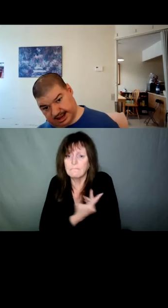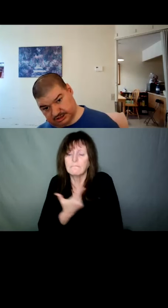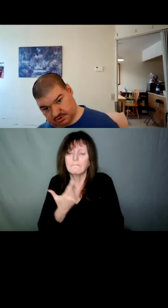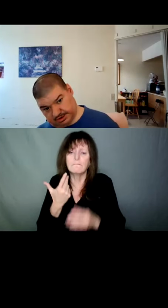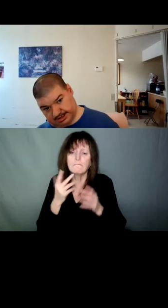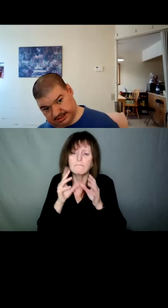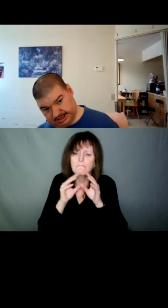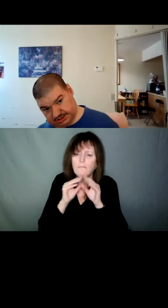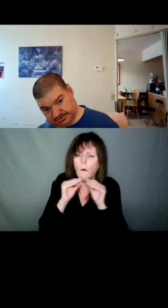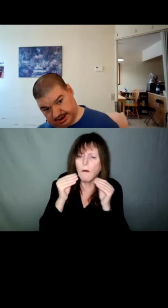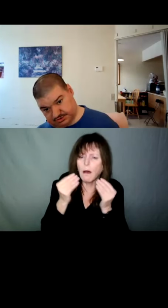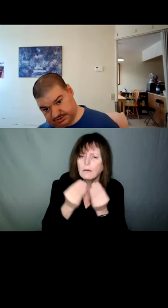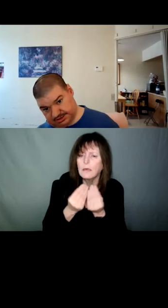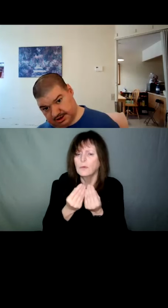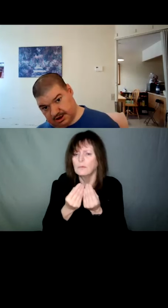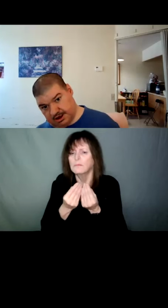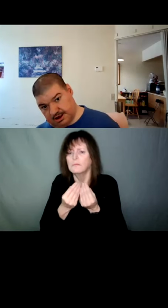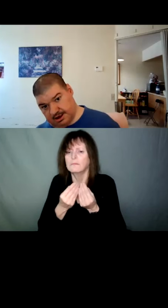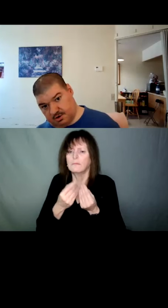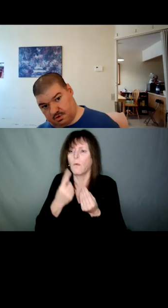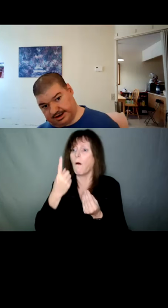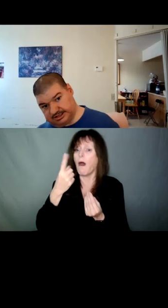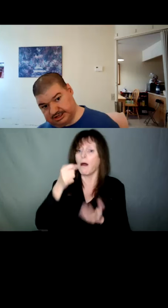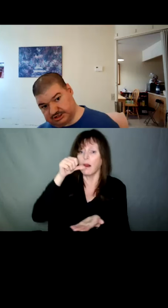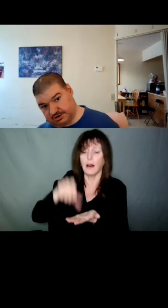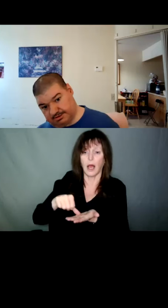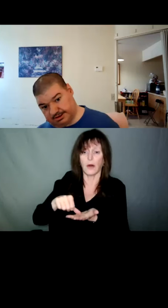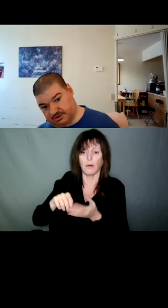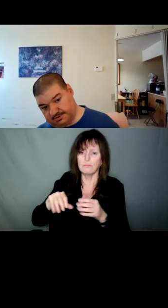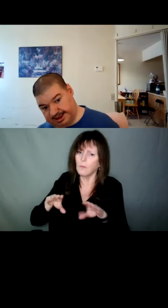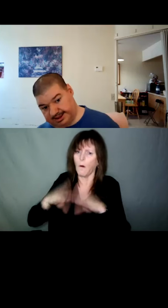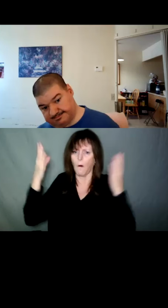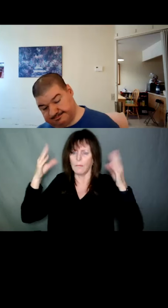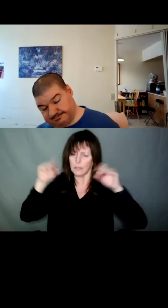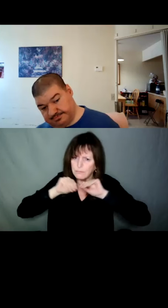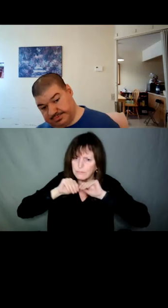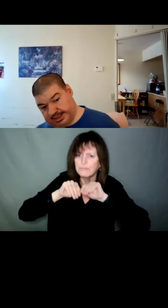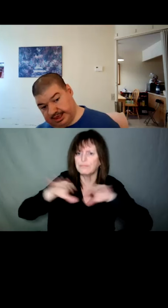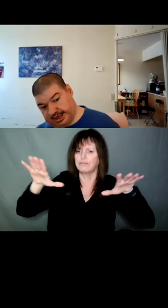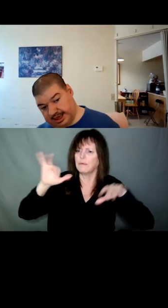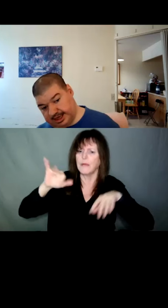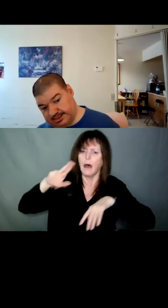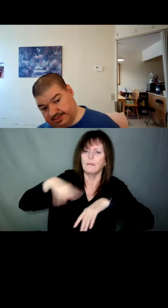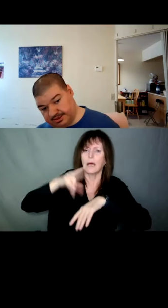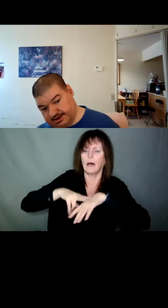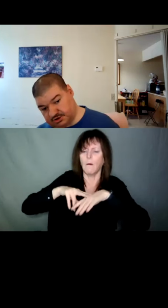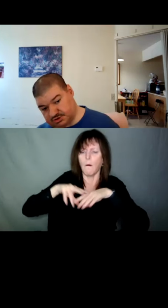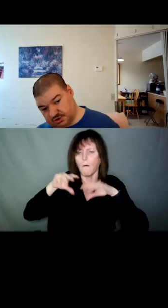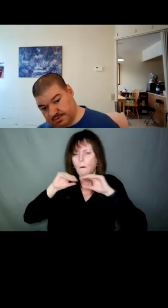the link is there. There are some vaccine advocacy organizations . There was an open letter